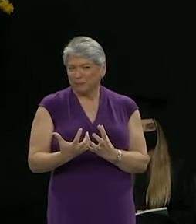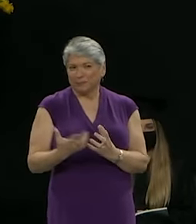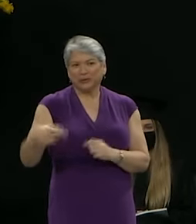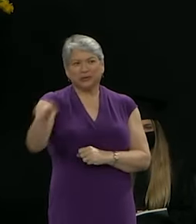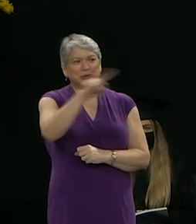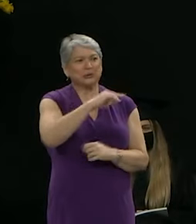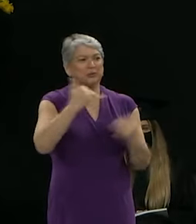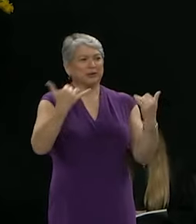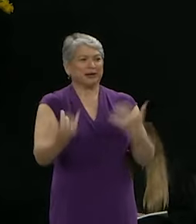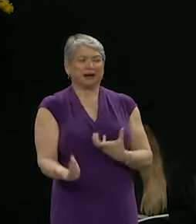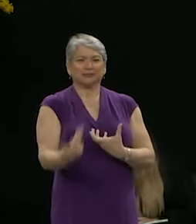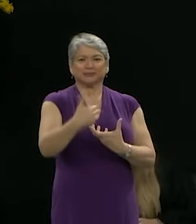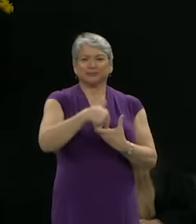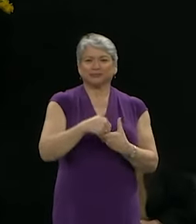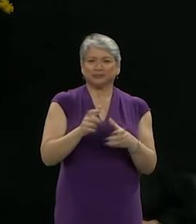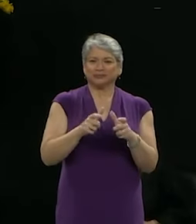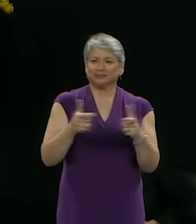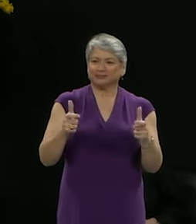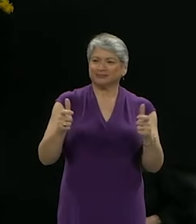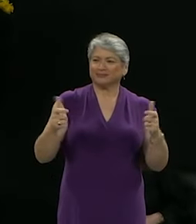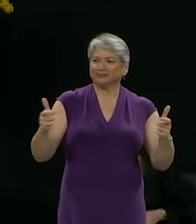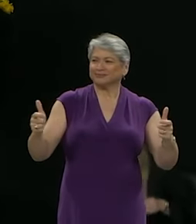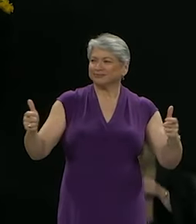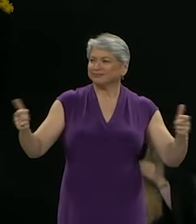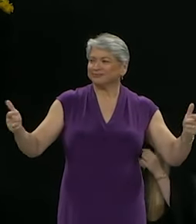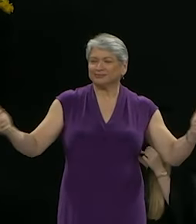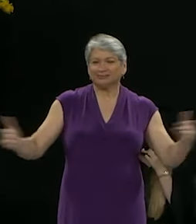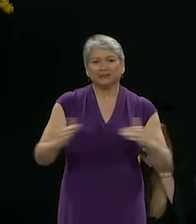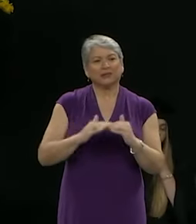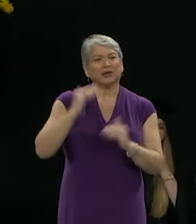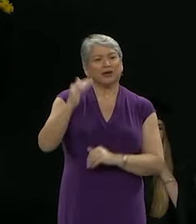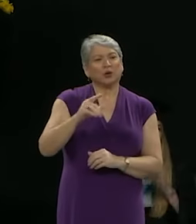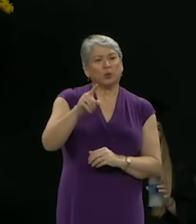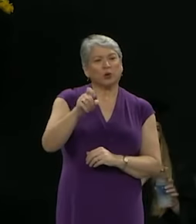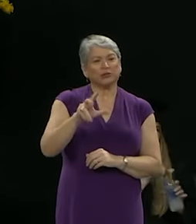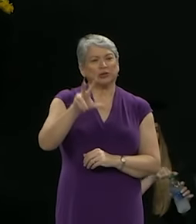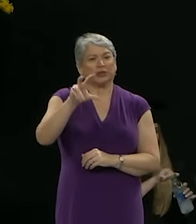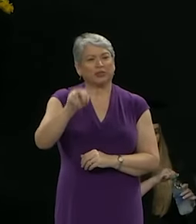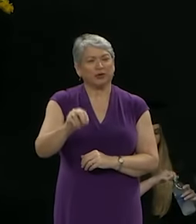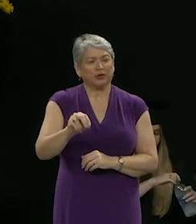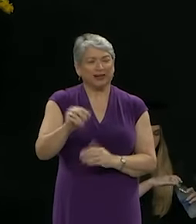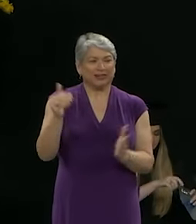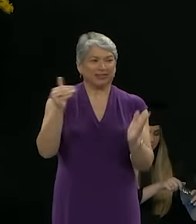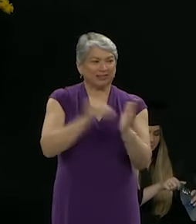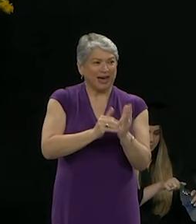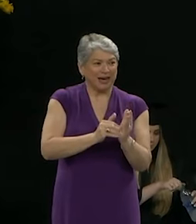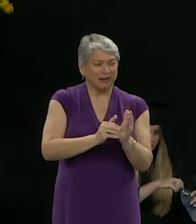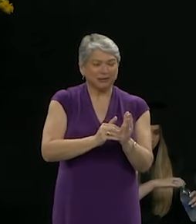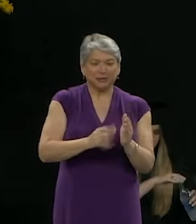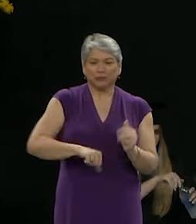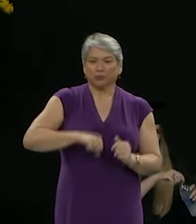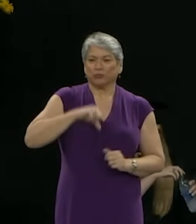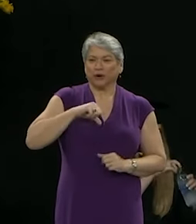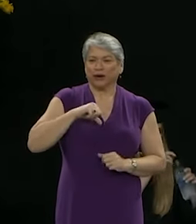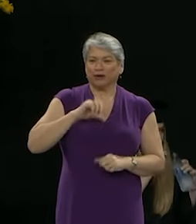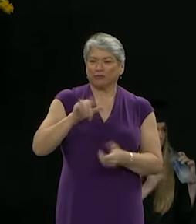You are now part of an ever-growing group of more than 130,000 proud Southern Miss alumni scattered throughout the world.